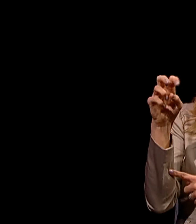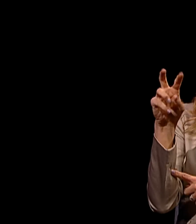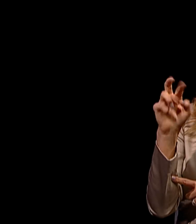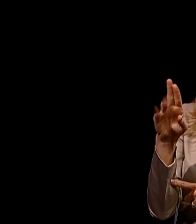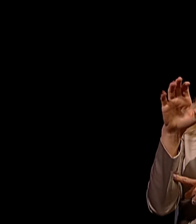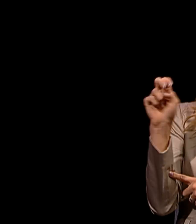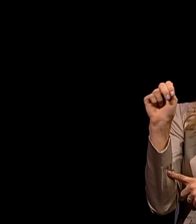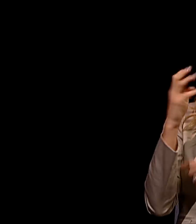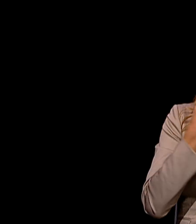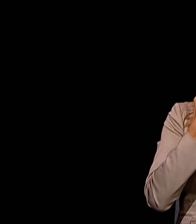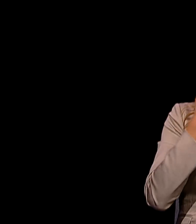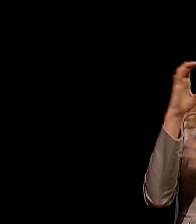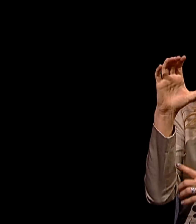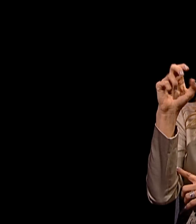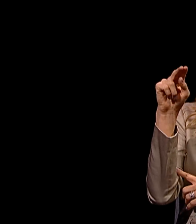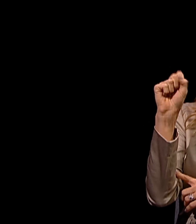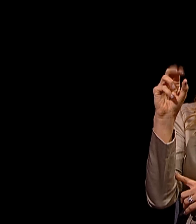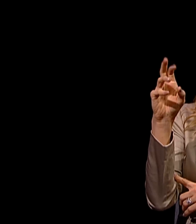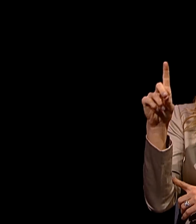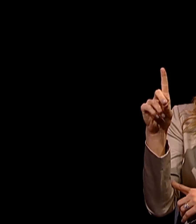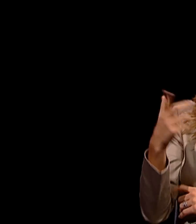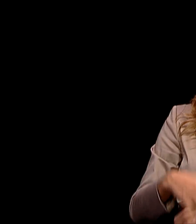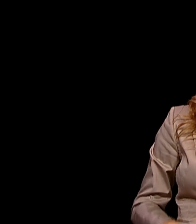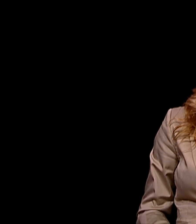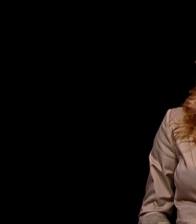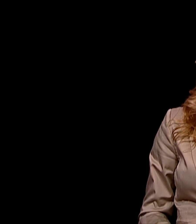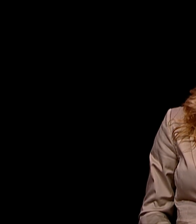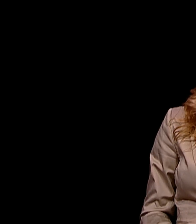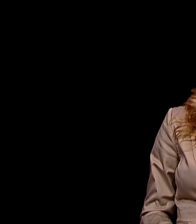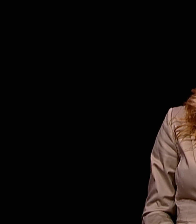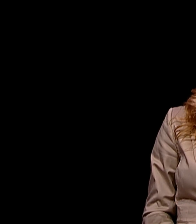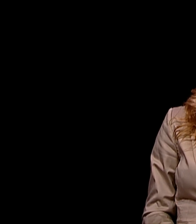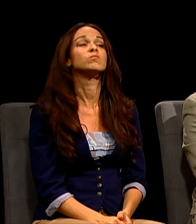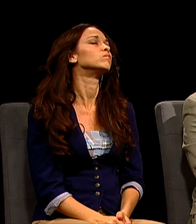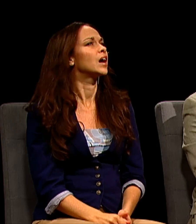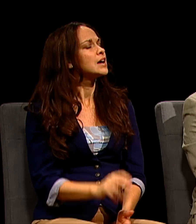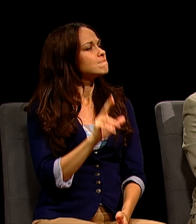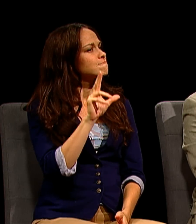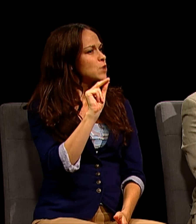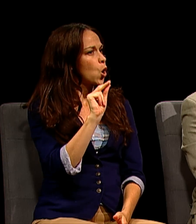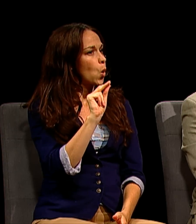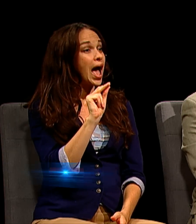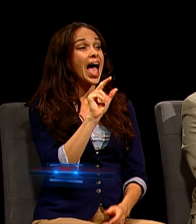In all your years of experience writing, have you ever been censored? No, I've been edited.